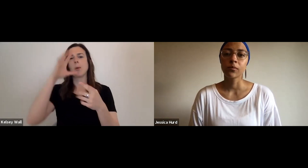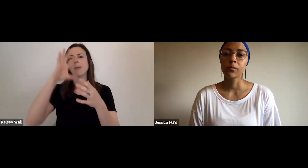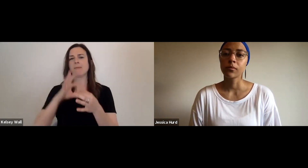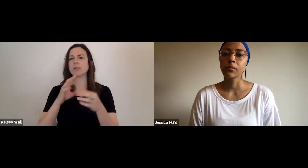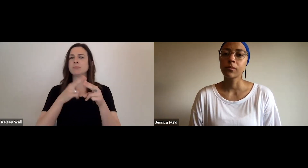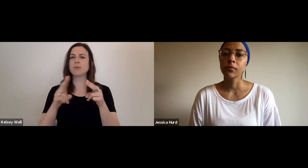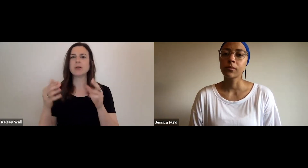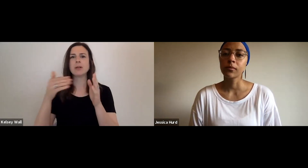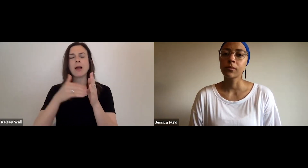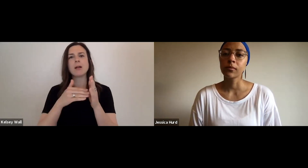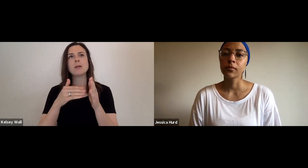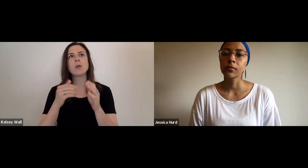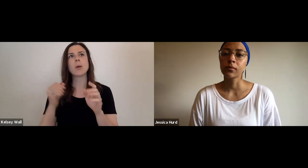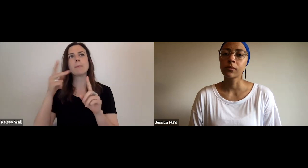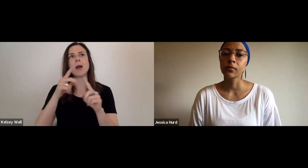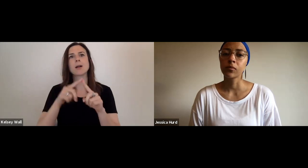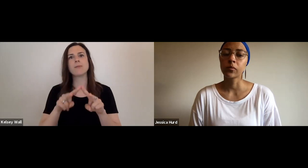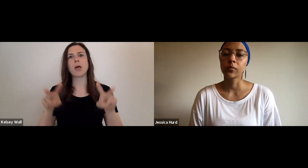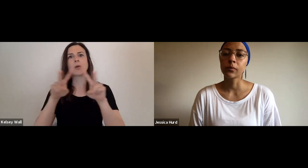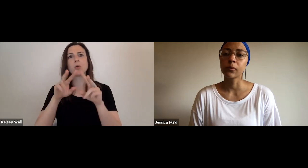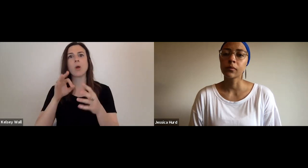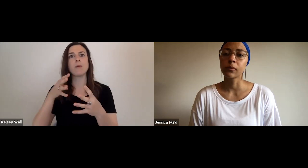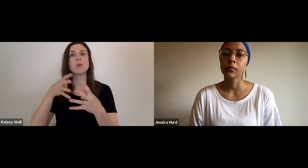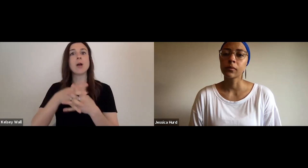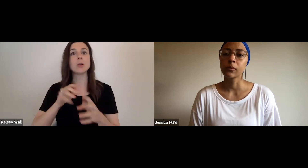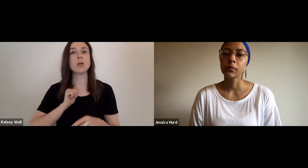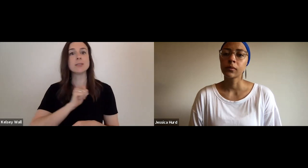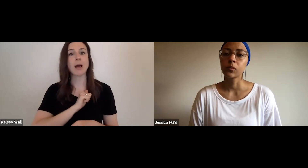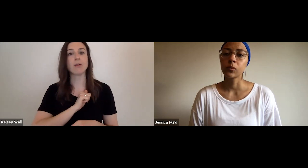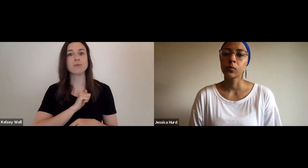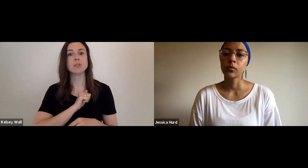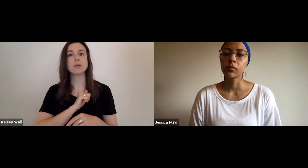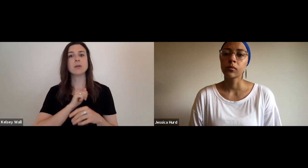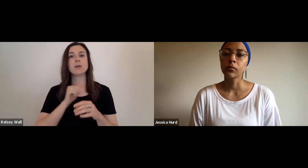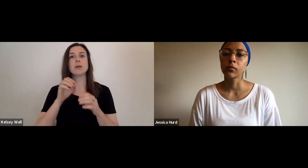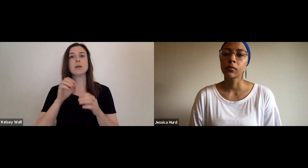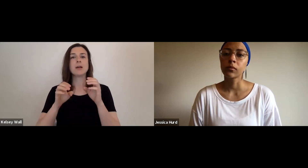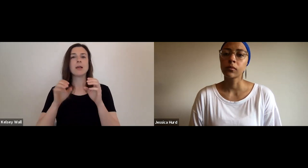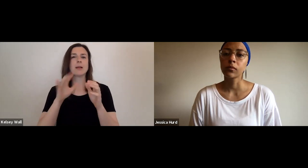They are manageable. Again, I want to mention mindfulness. It's a very powerful tool that you can use